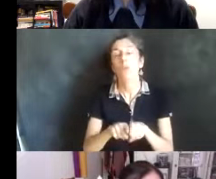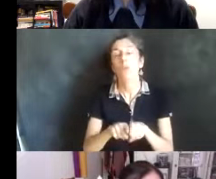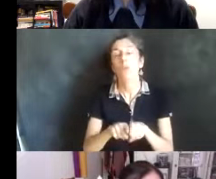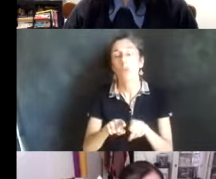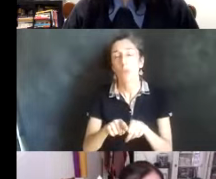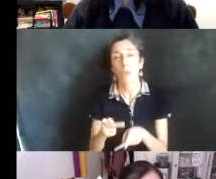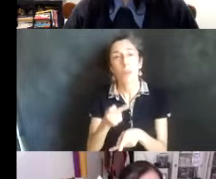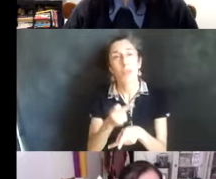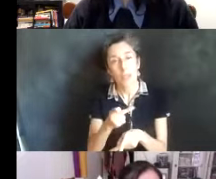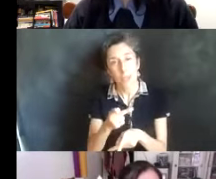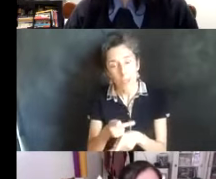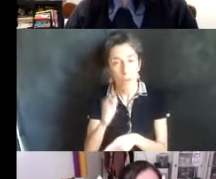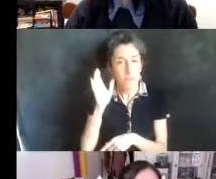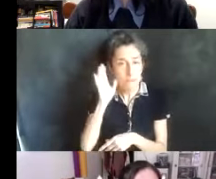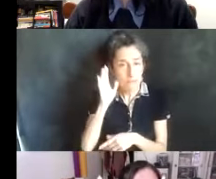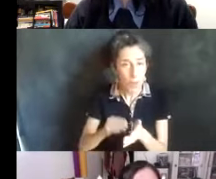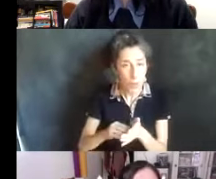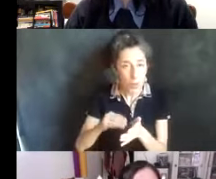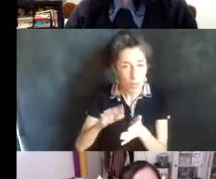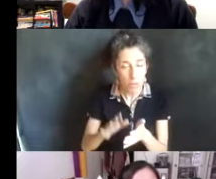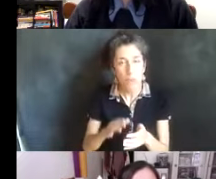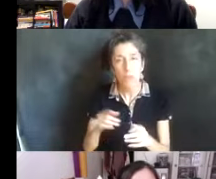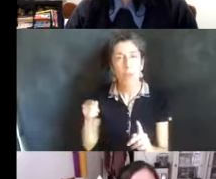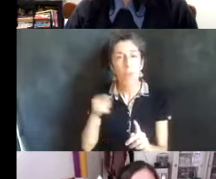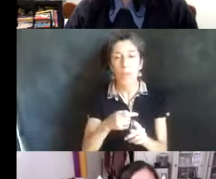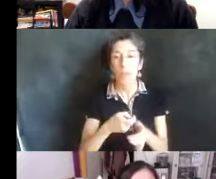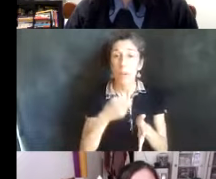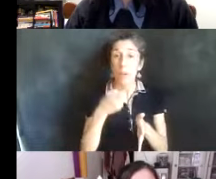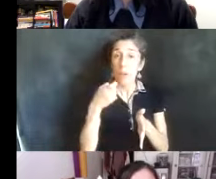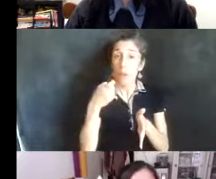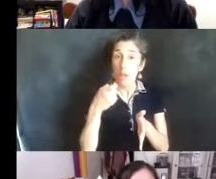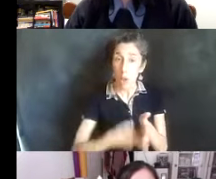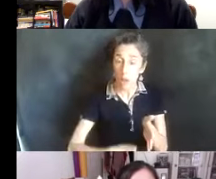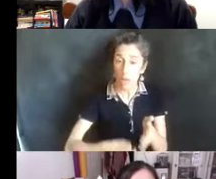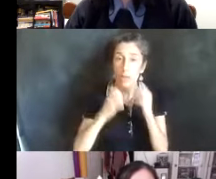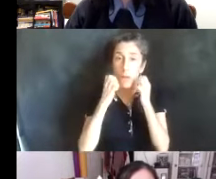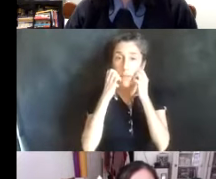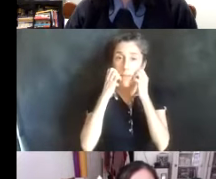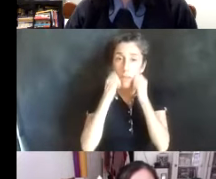the, this cost of caring is making me think that it's not enough if we're making individual changes